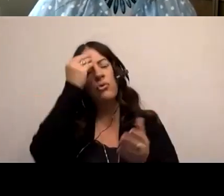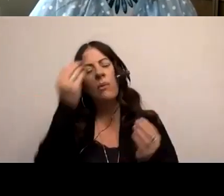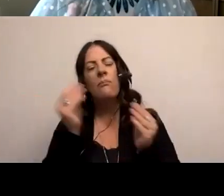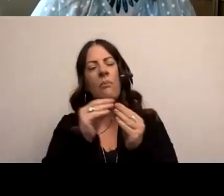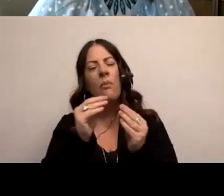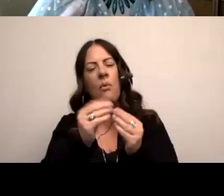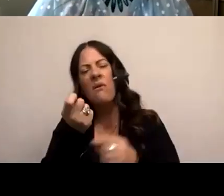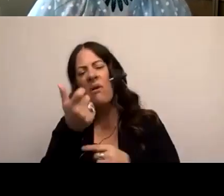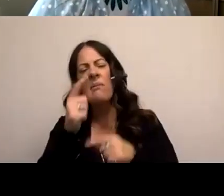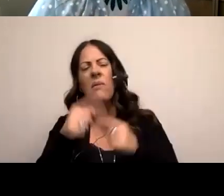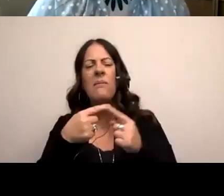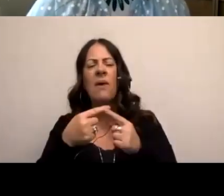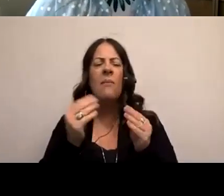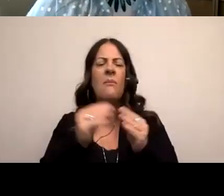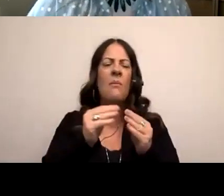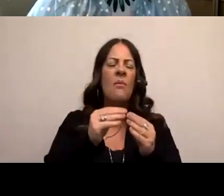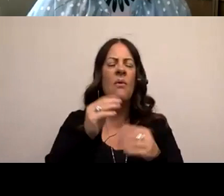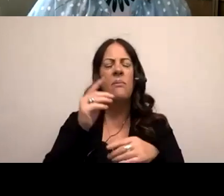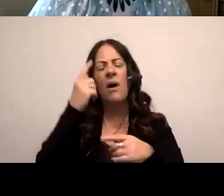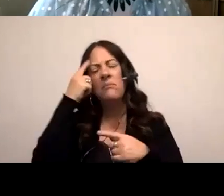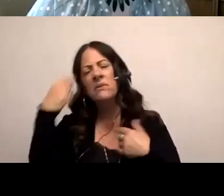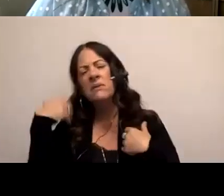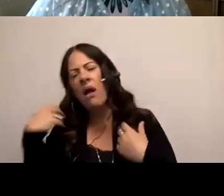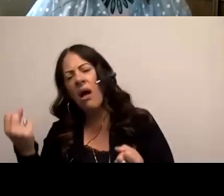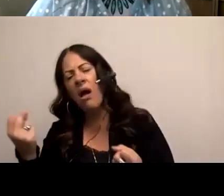EMOTIONAL SAFETY. BEFORE WE GET STARTED I'M GOING TO TELL